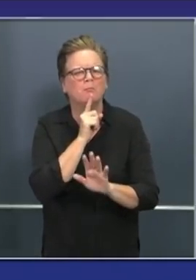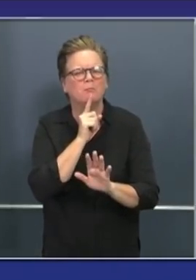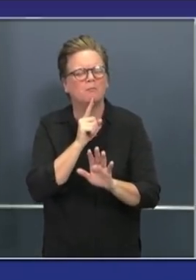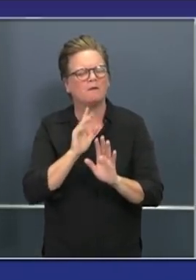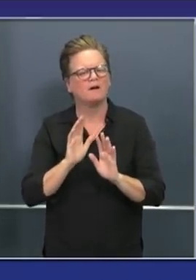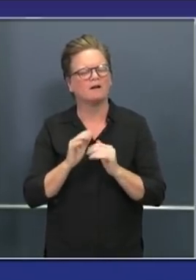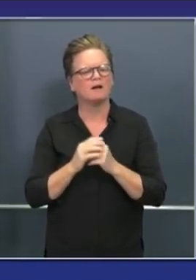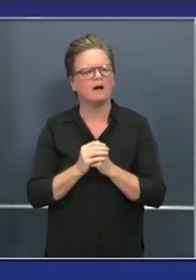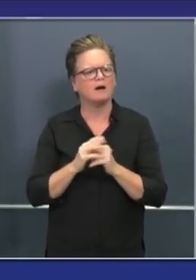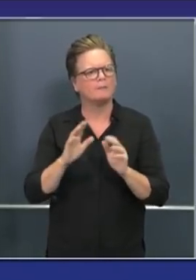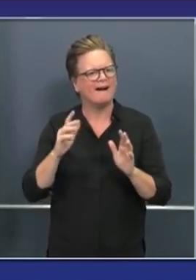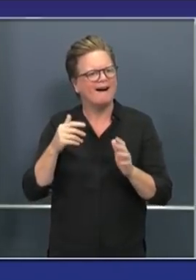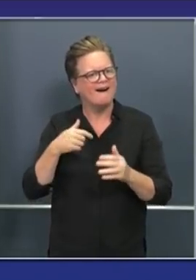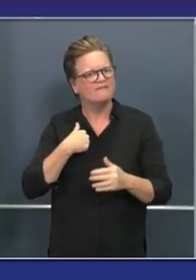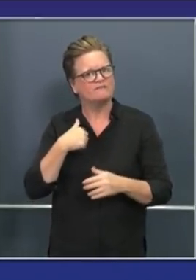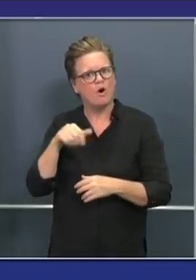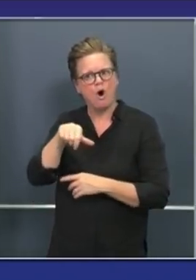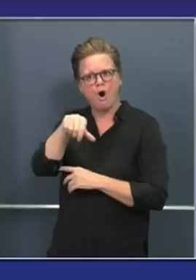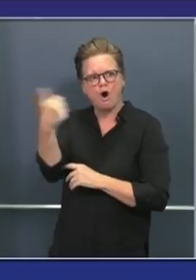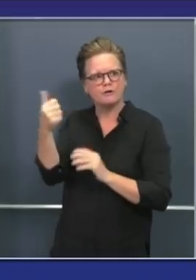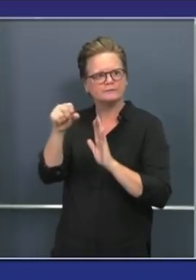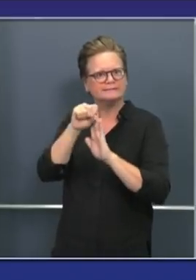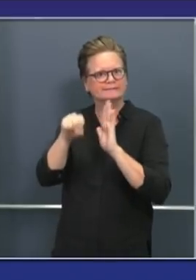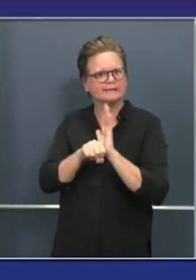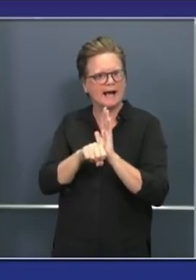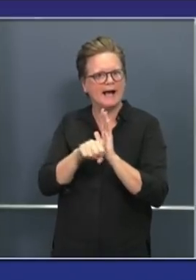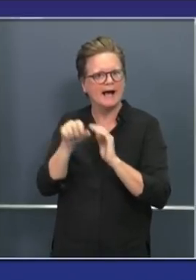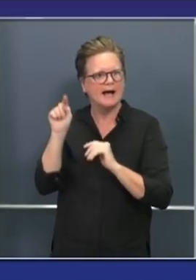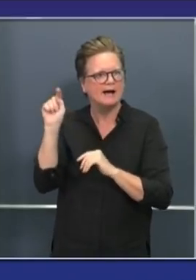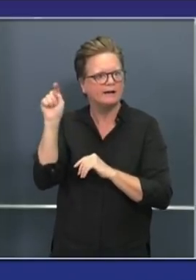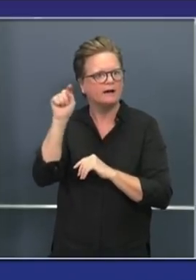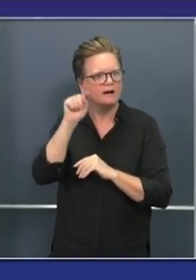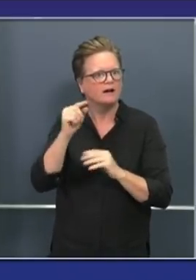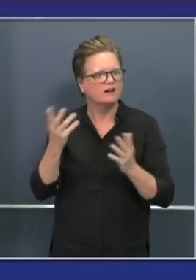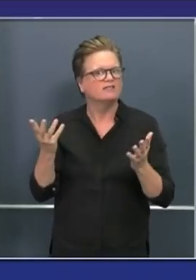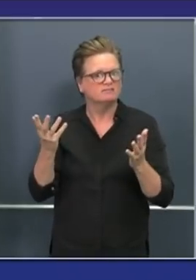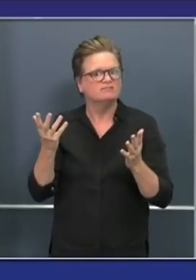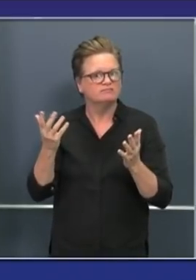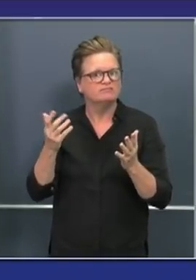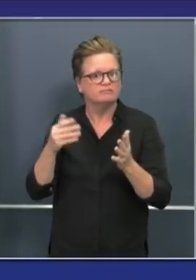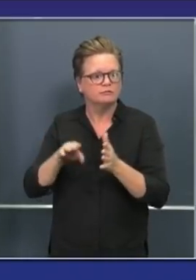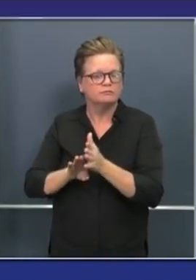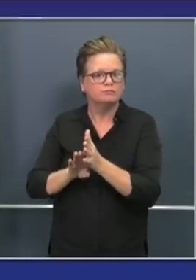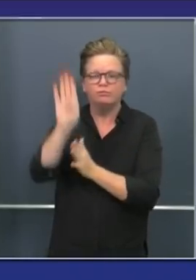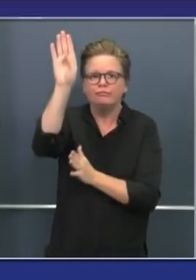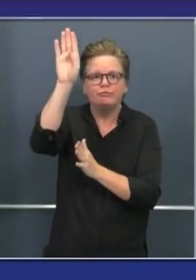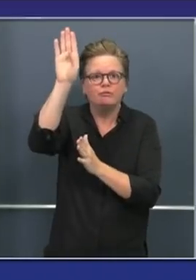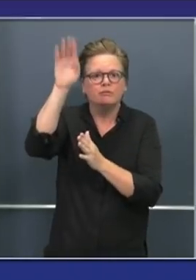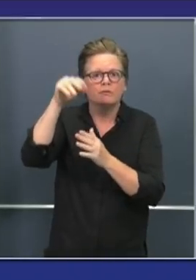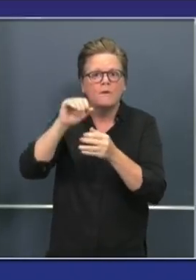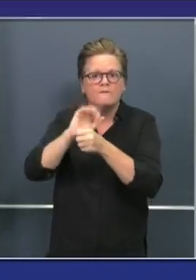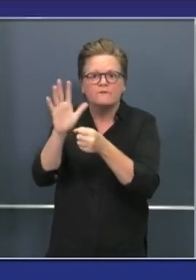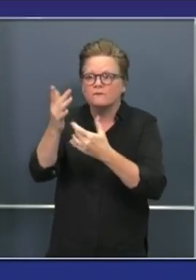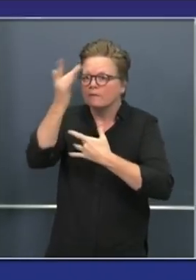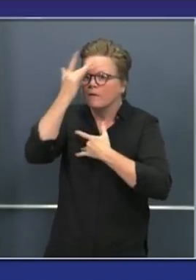STATES THAT EXPERIENCED A SPIKE, AND AS A CONSEQUENCE OF EXPERIENCING A SPIKE, THEY ARE EXPERIENCING A DECLINE OFF